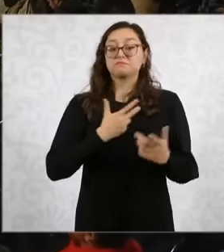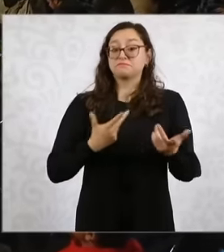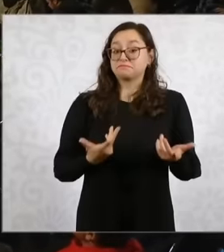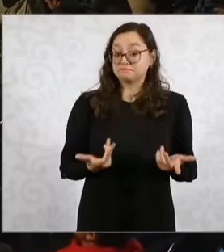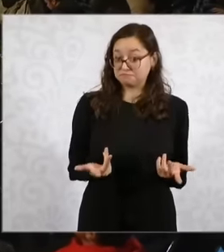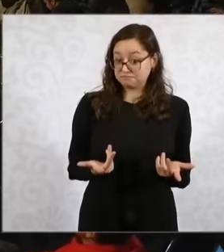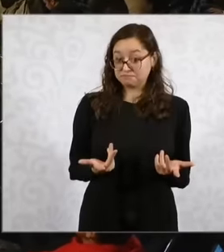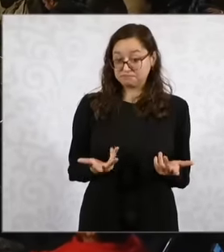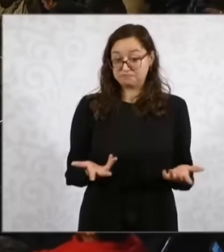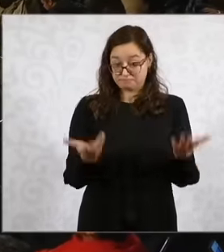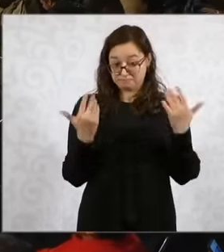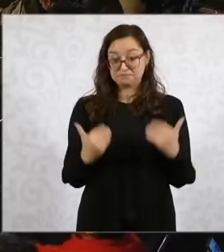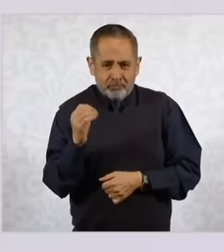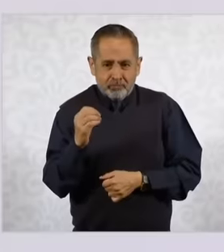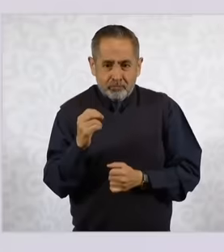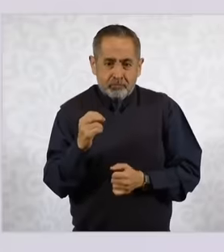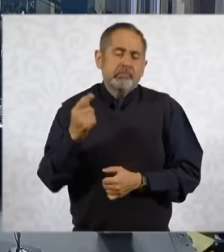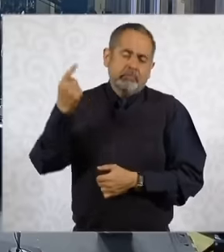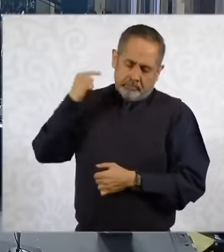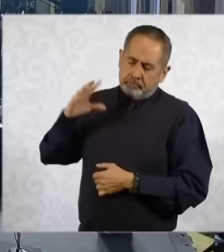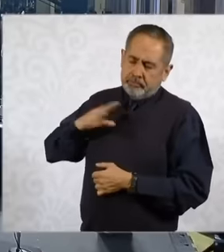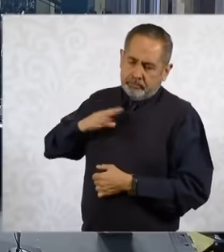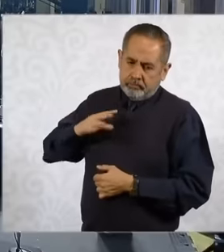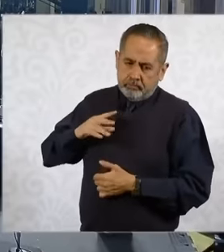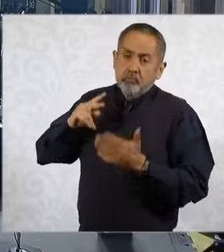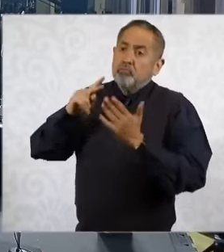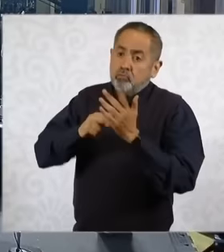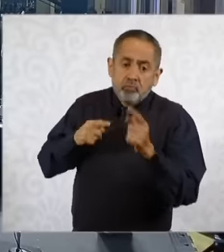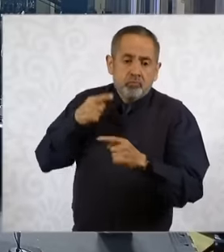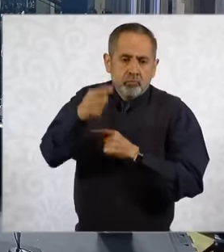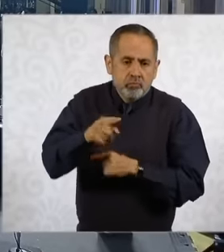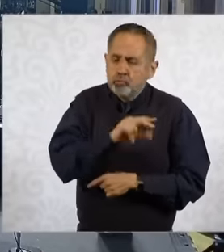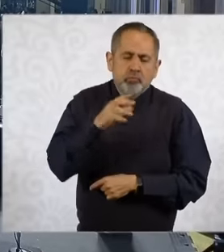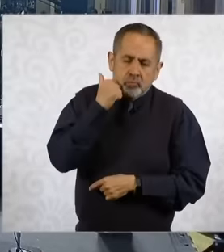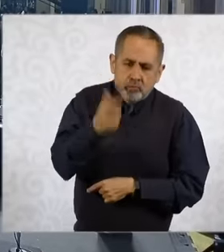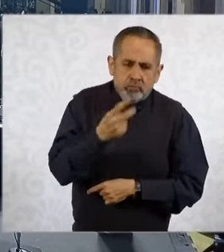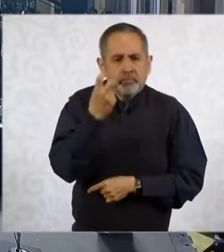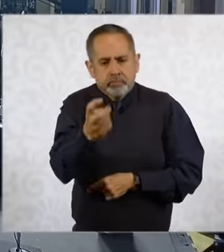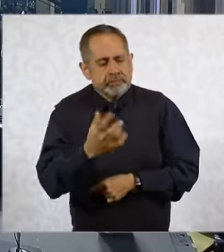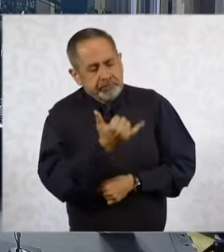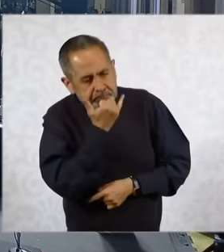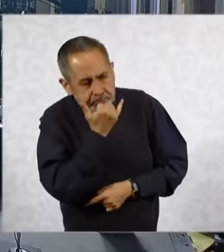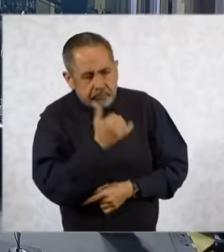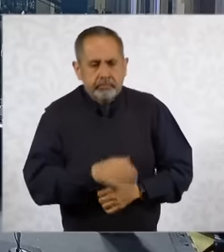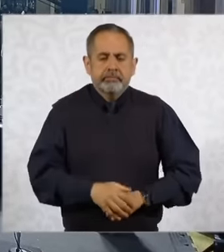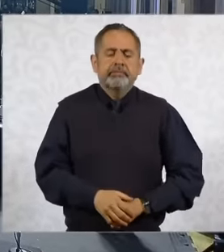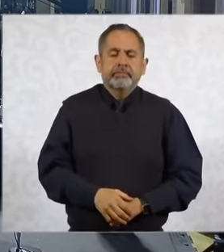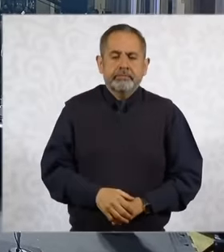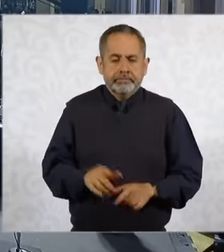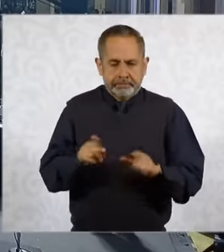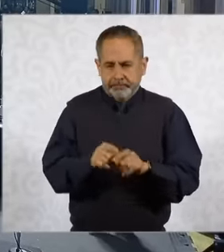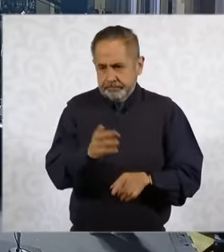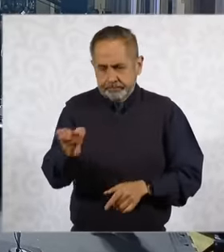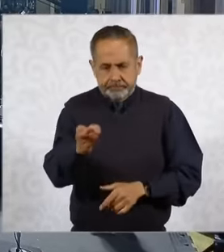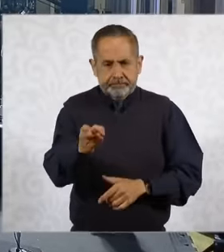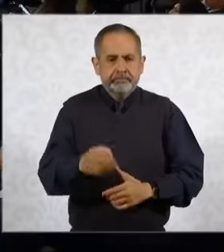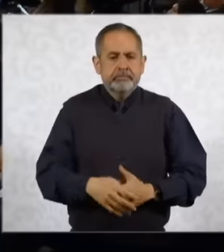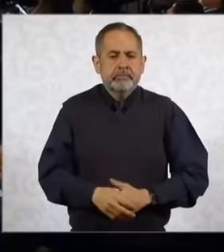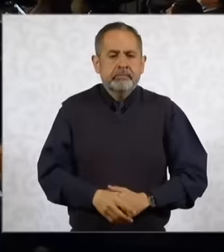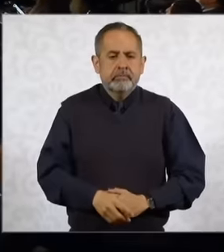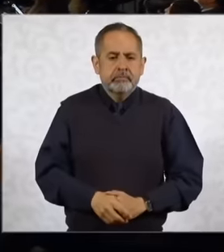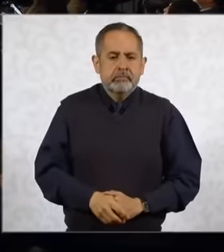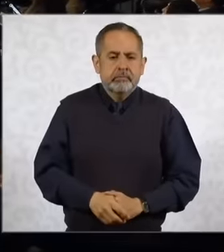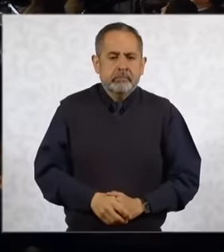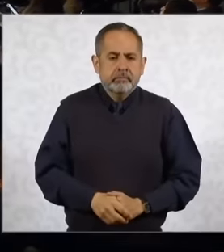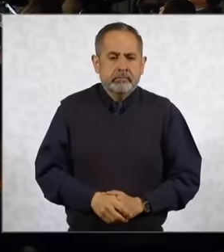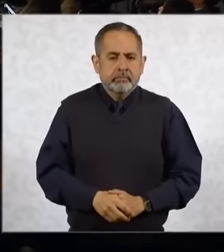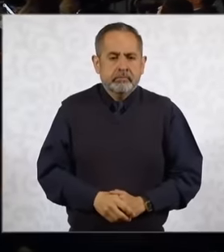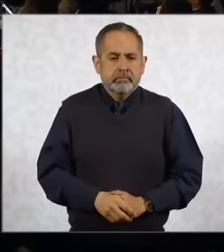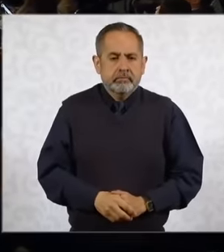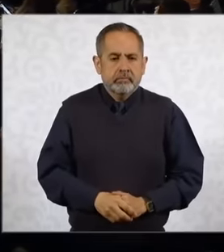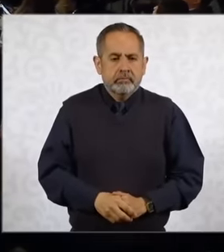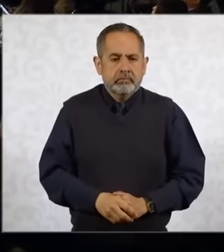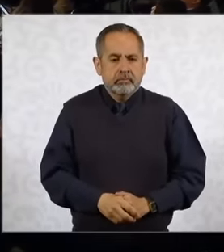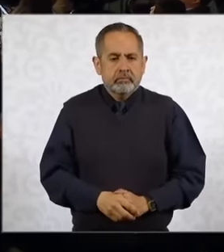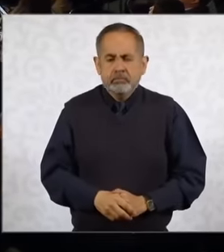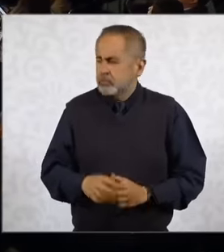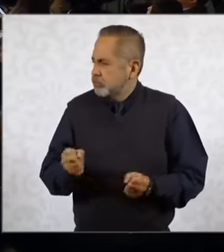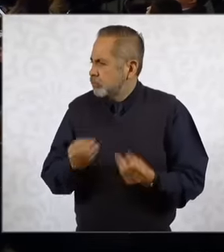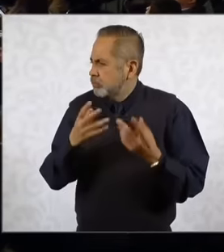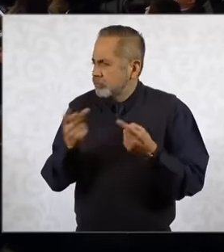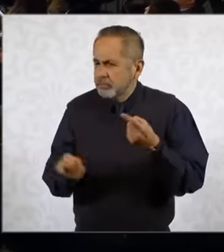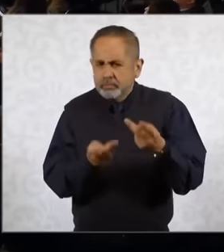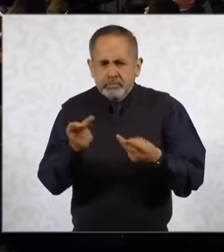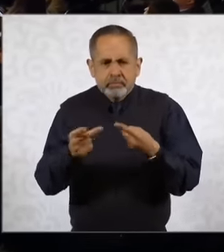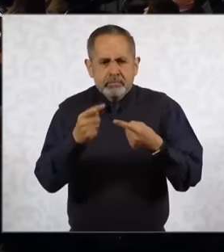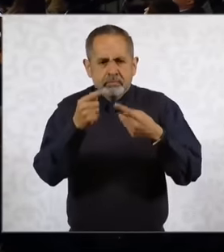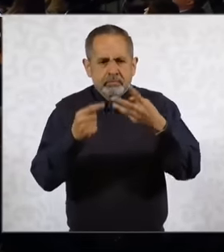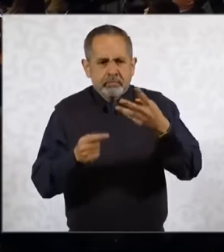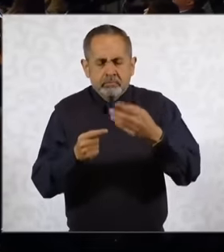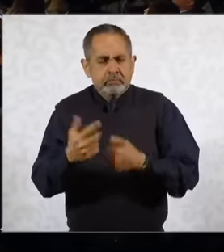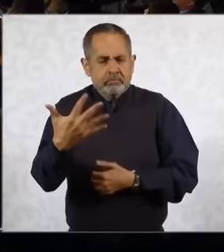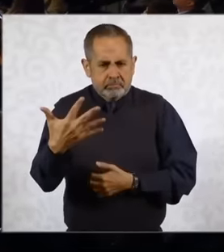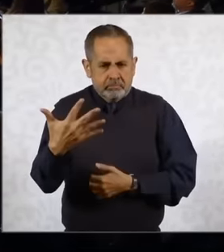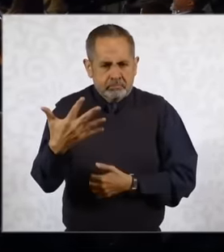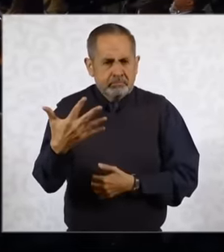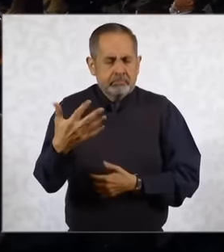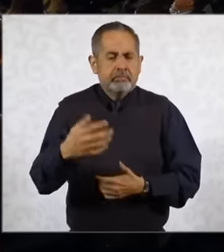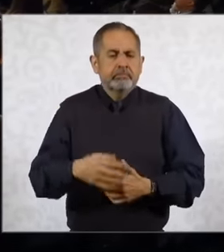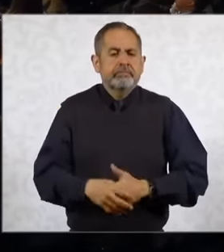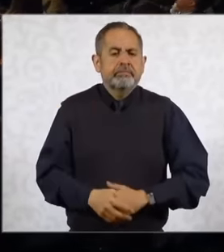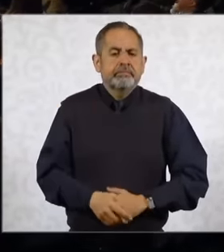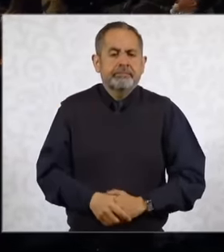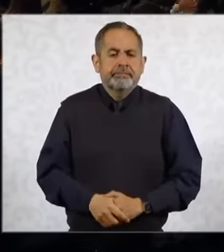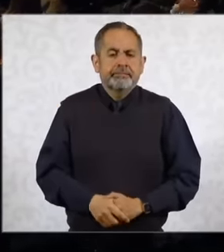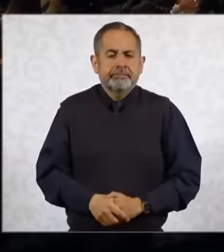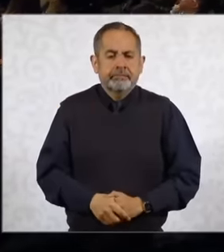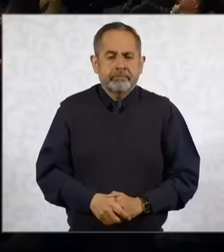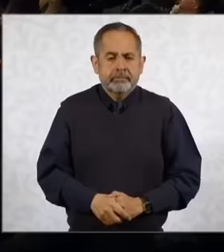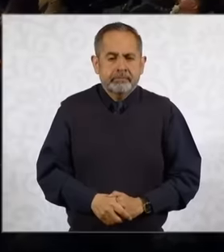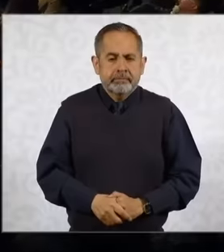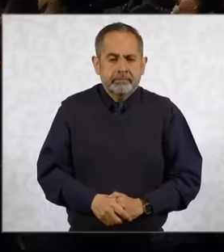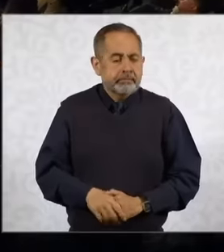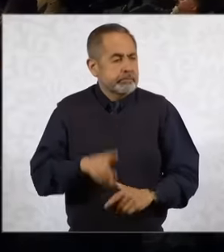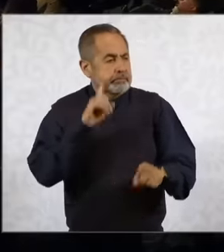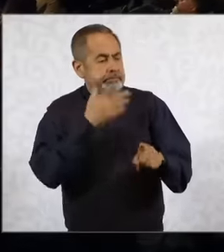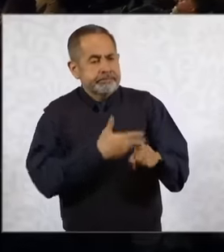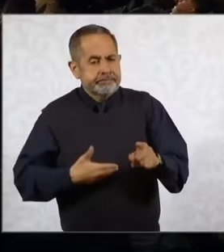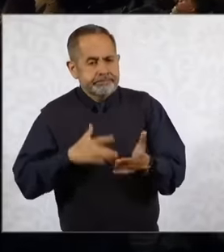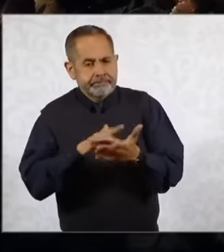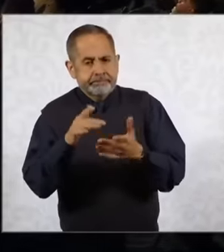start here let's see here we're going to take some cco Thank you president Good morning